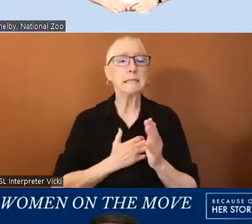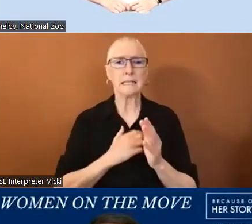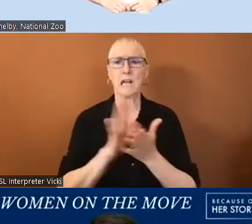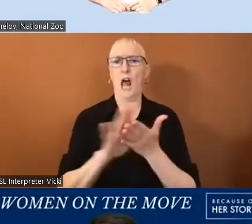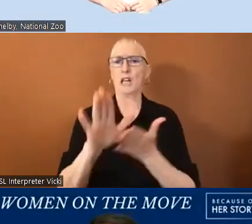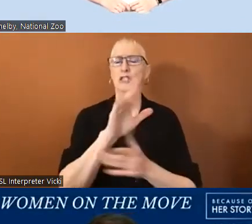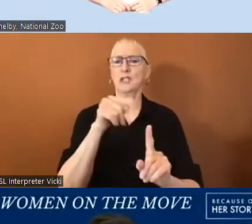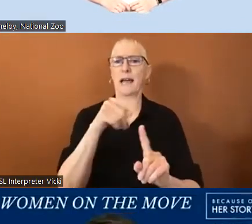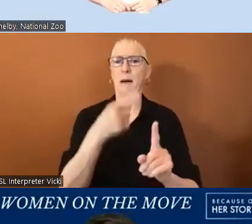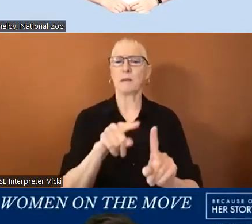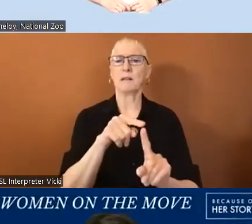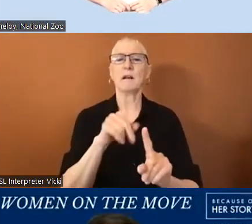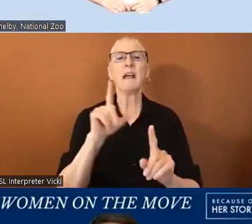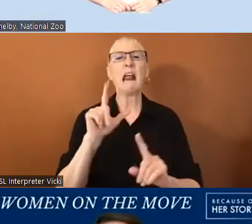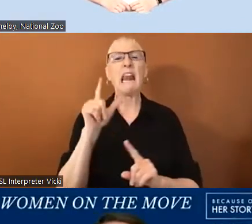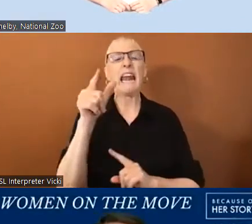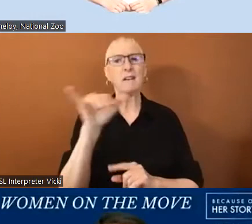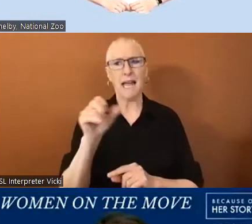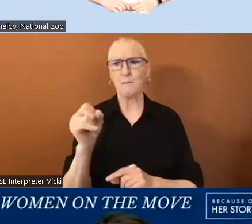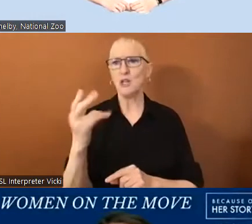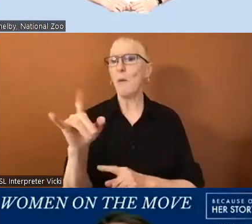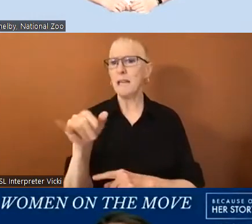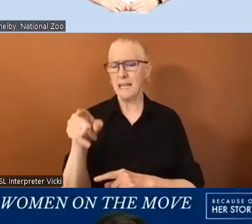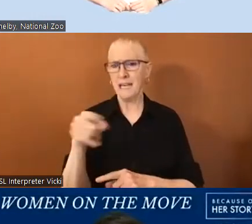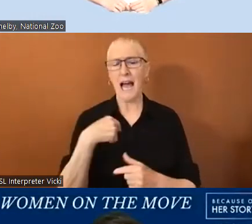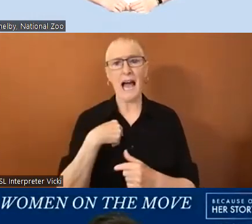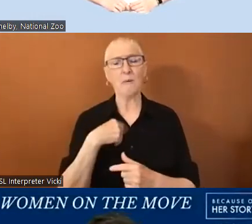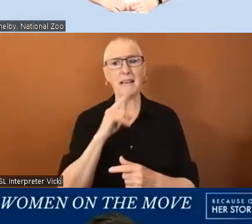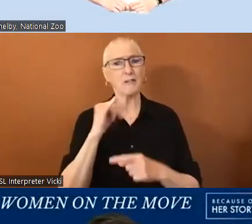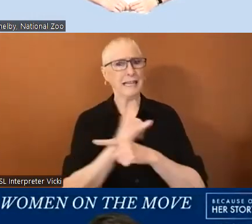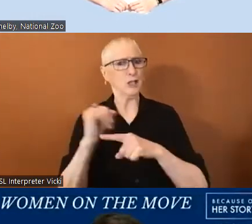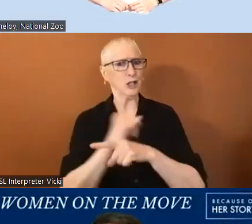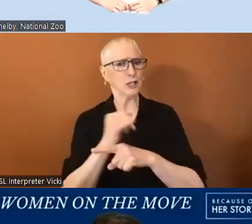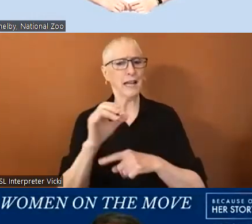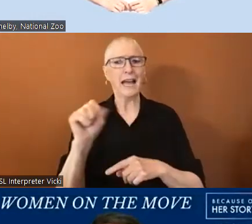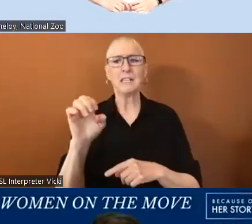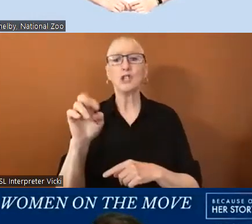and then later, like you Shelby, I was actually an intern at SERC and I started working with